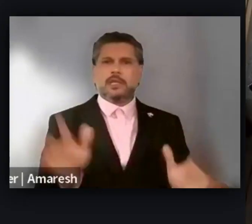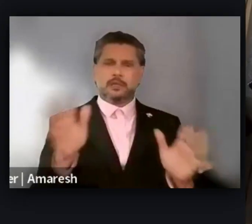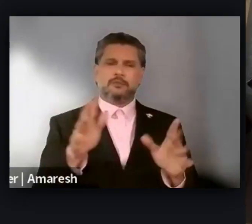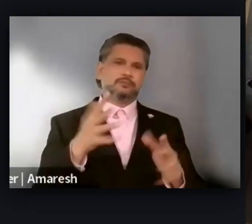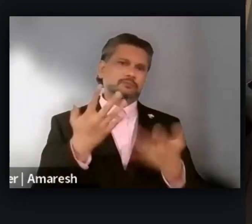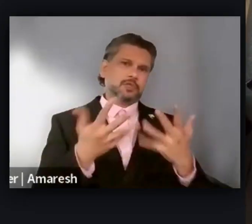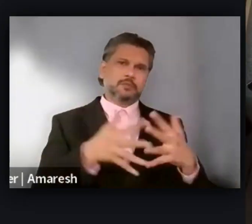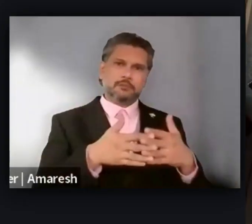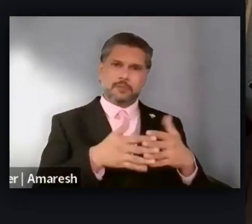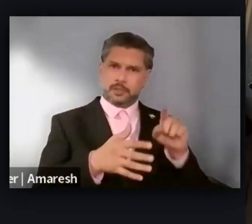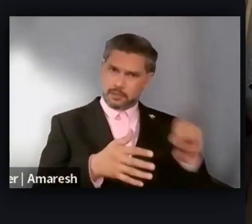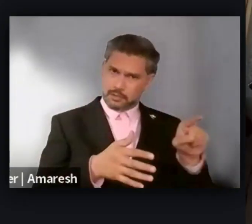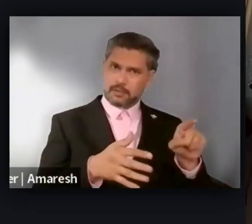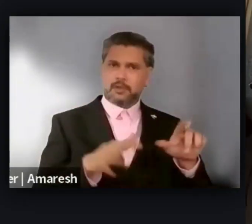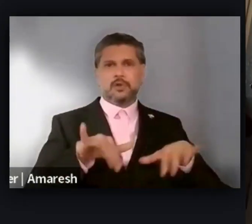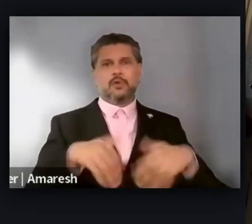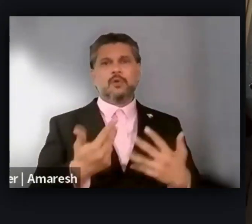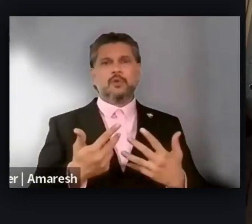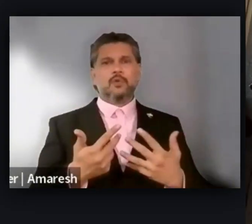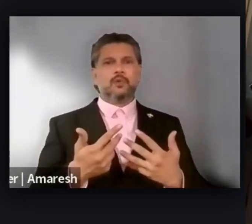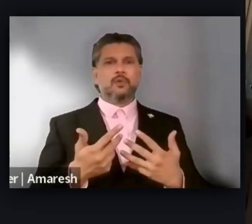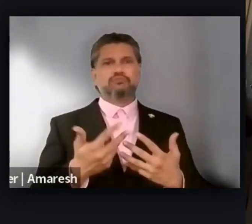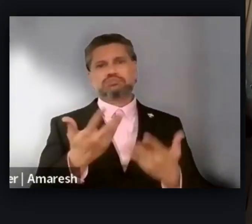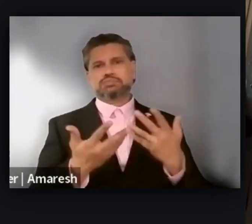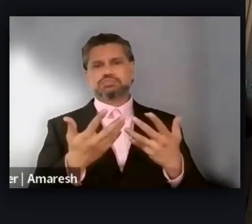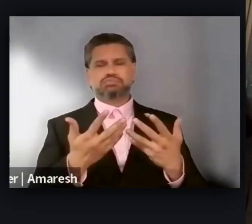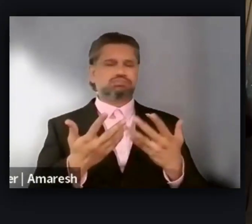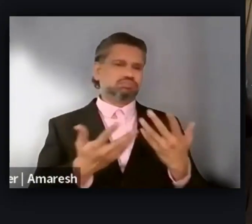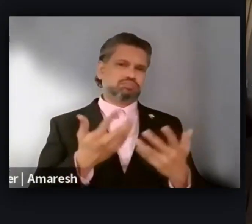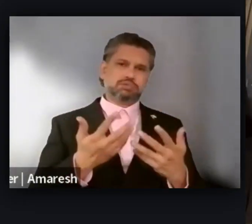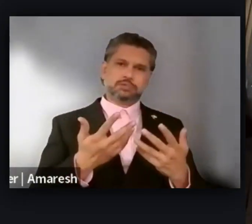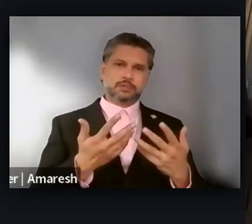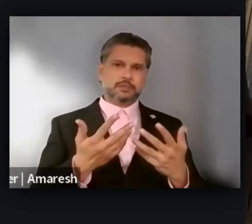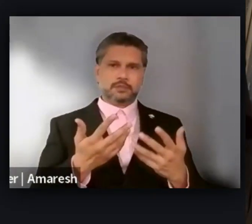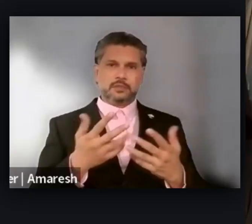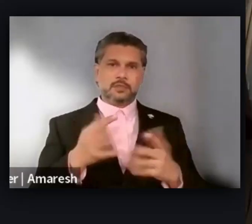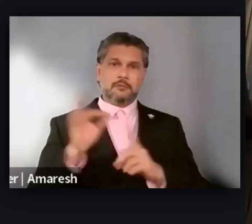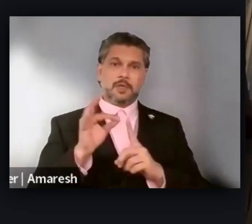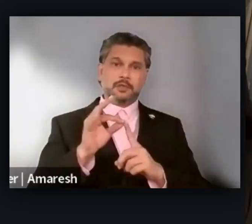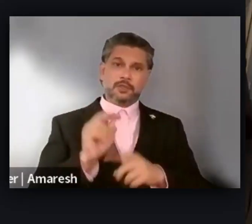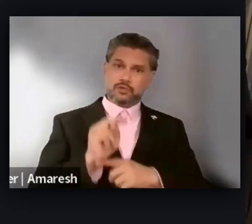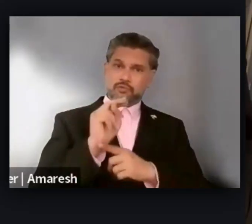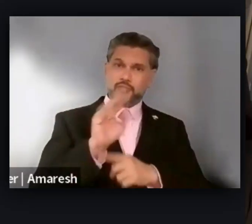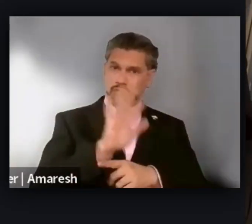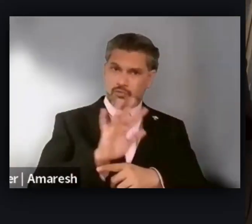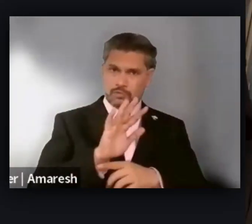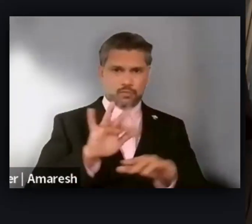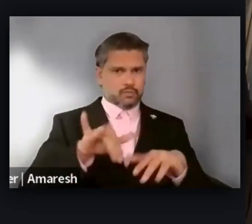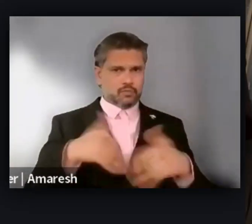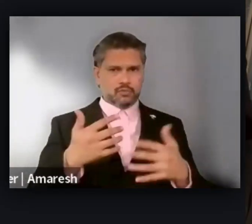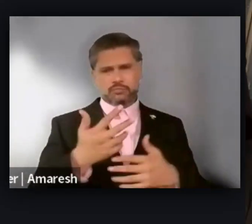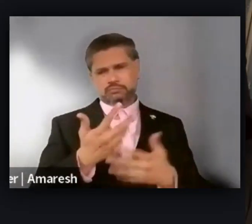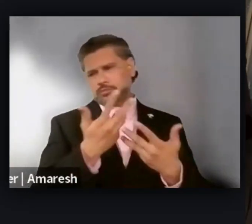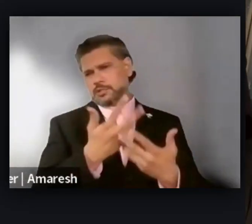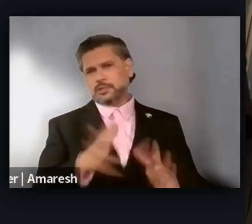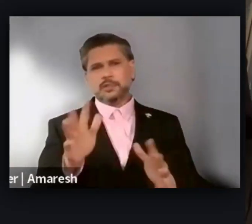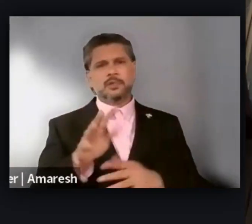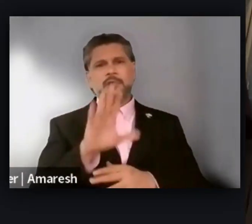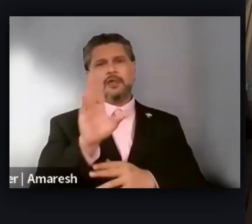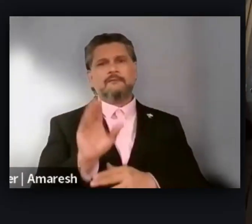It can be in the USA or it can be in some northern parts of Pakistan or any African country.